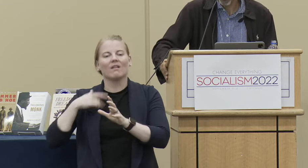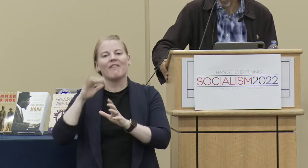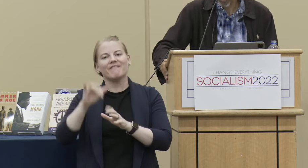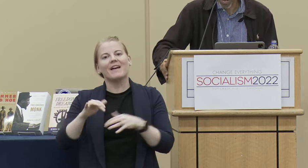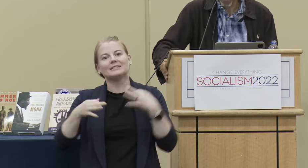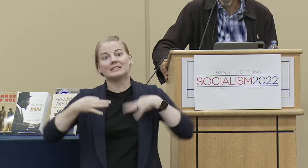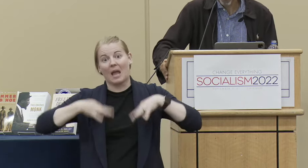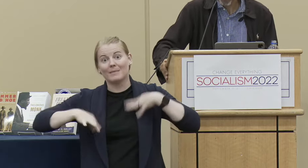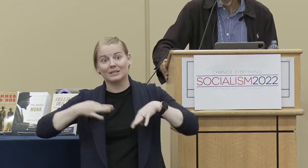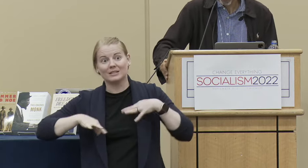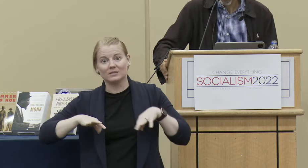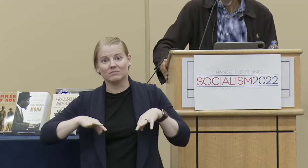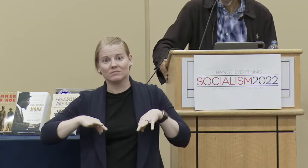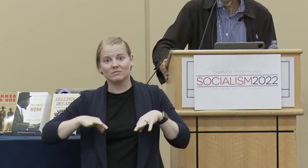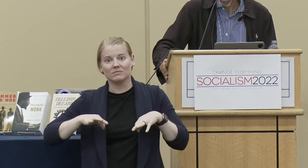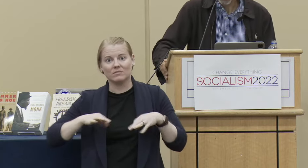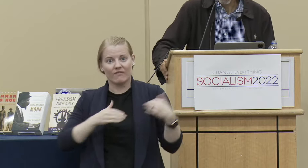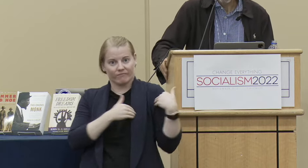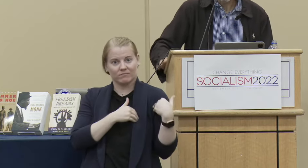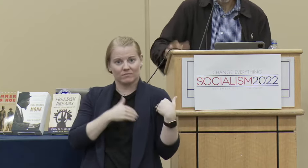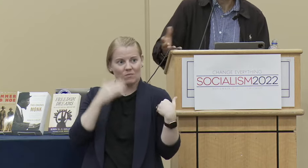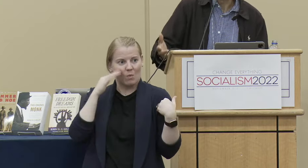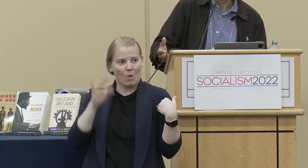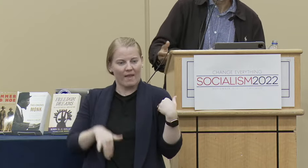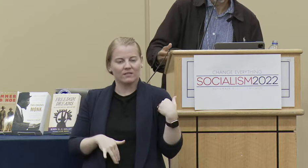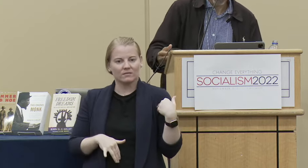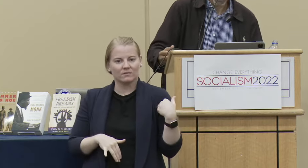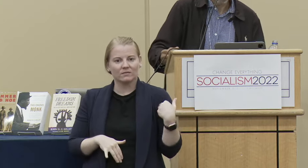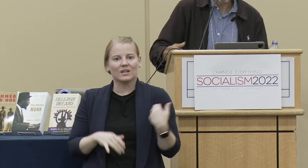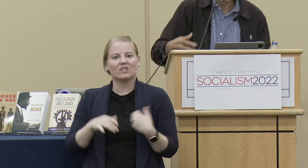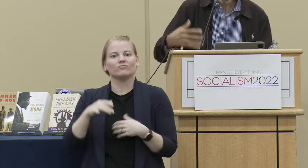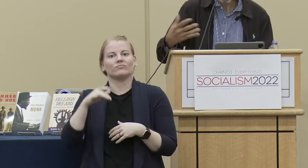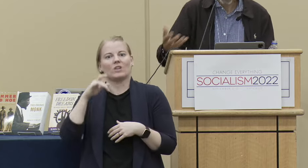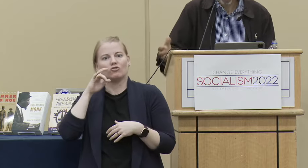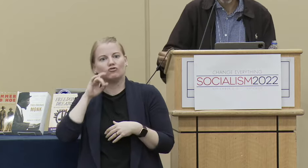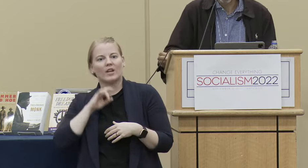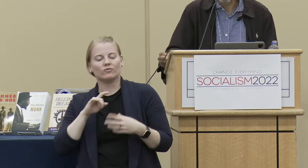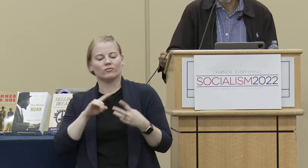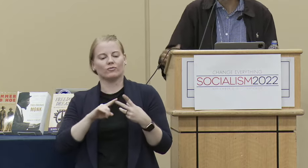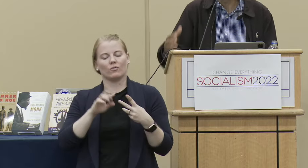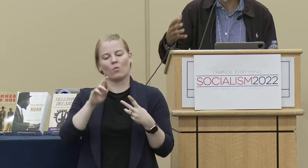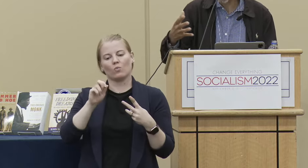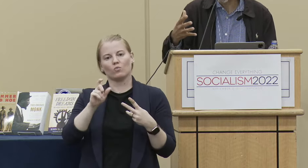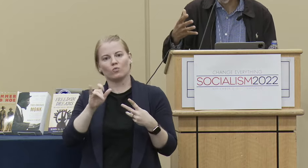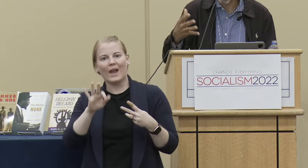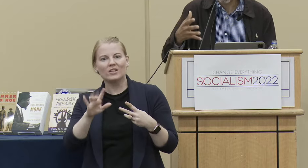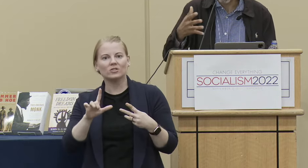So, an obvious one is to go back to the climate catastrophe , it's certainly capitalism's doing, you know that . And it